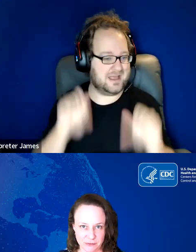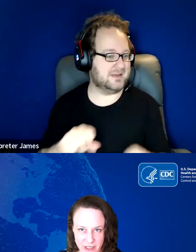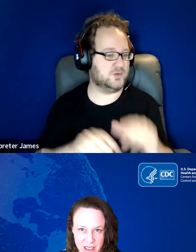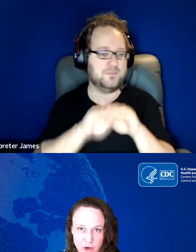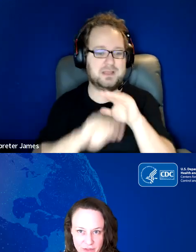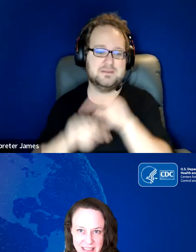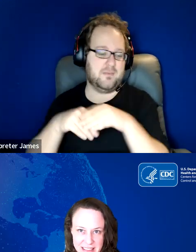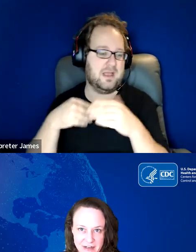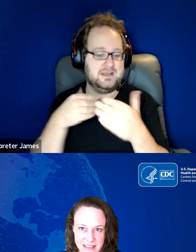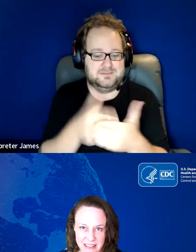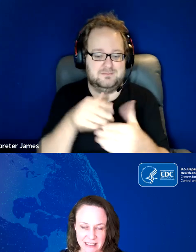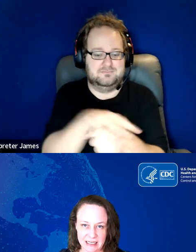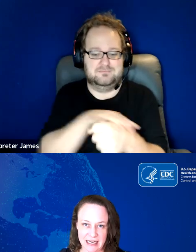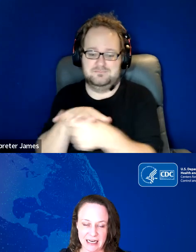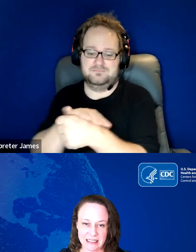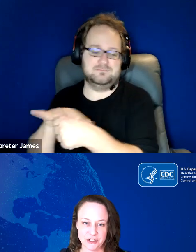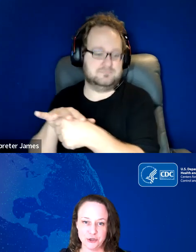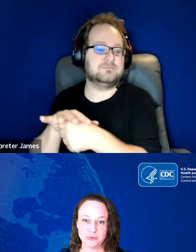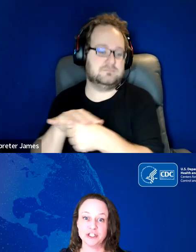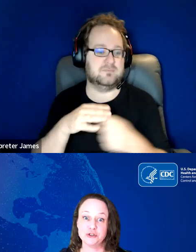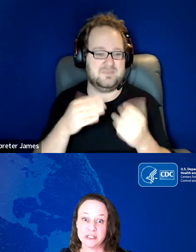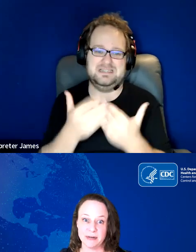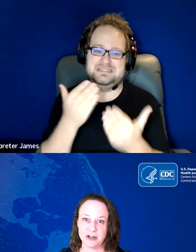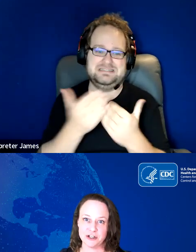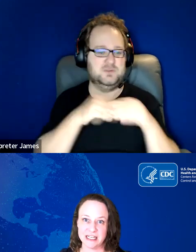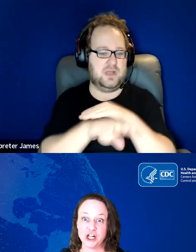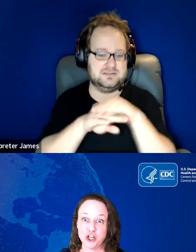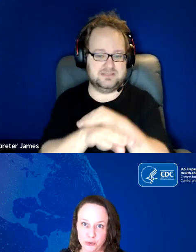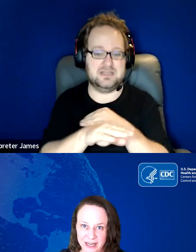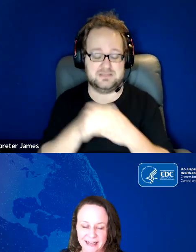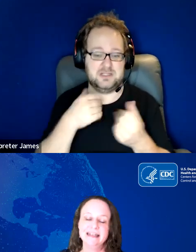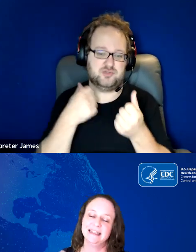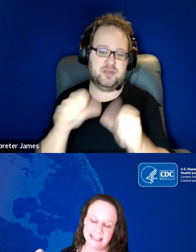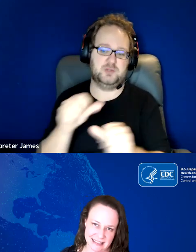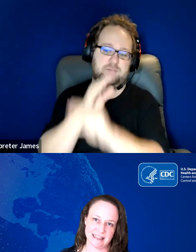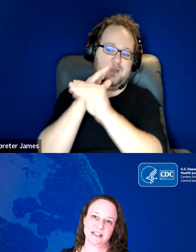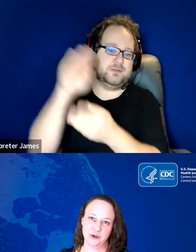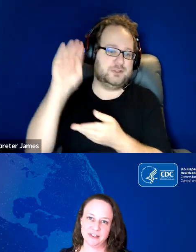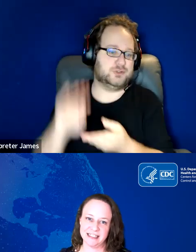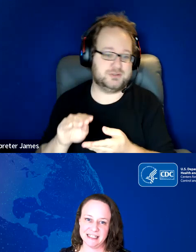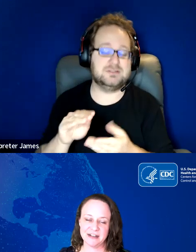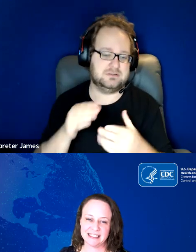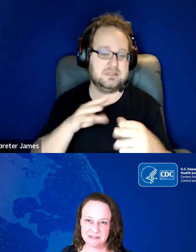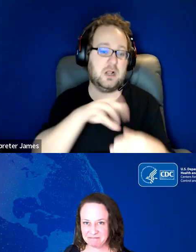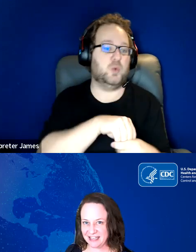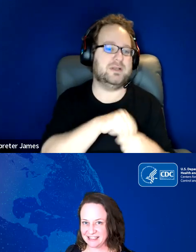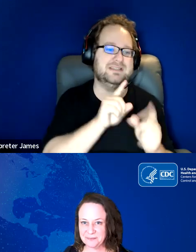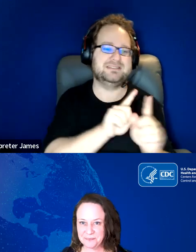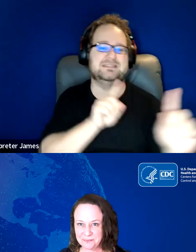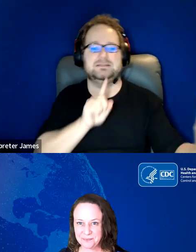free COVID vaccine and reduce barriers including distance to COVID 19 vaccine. Thanks.